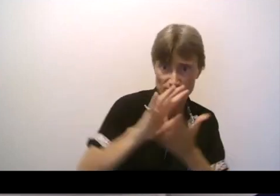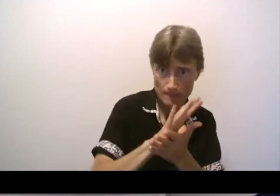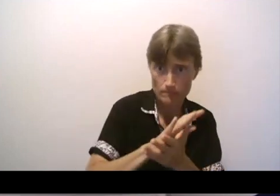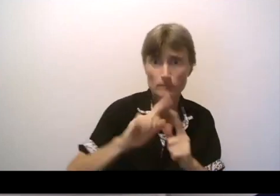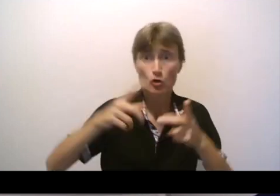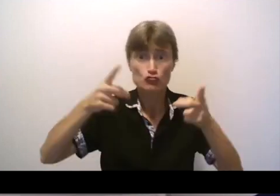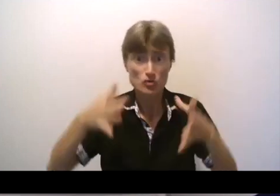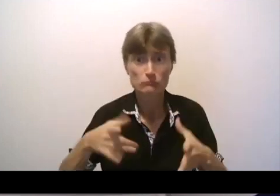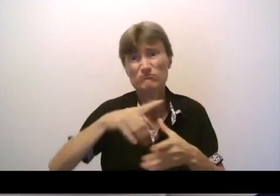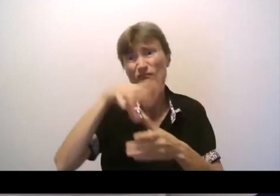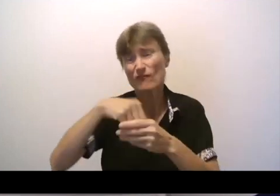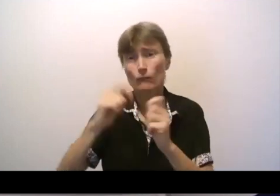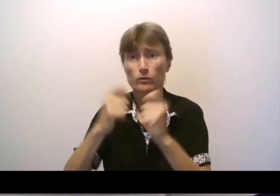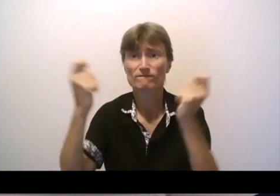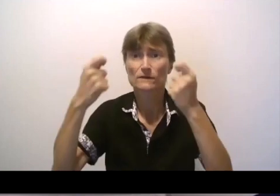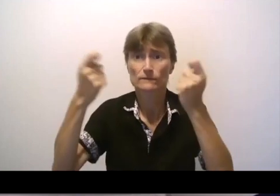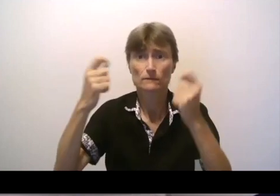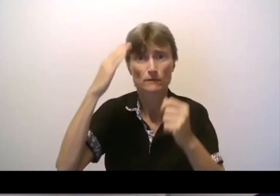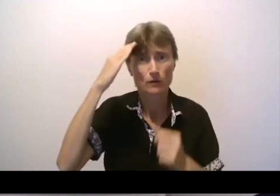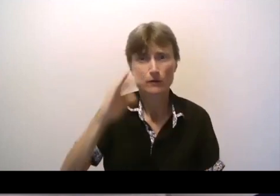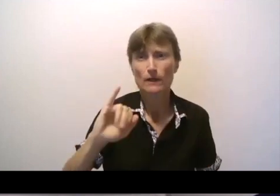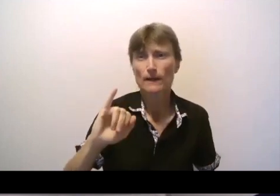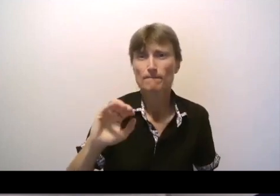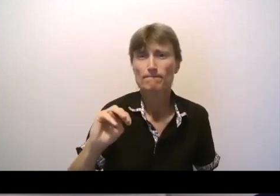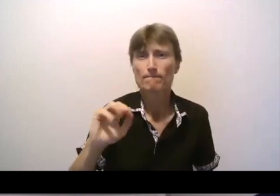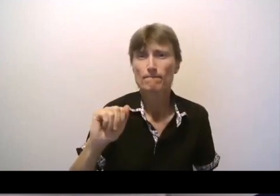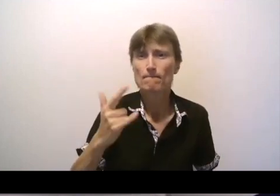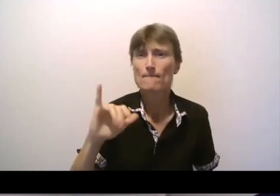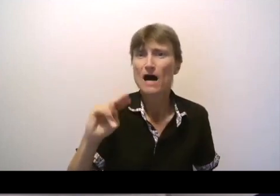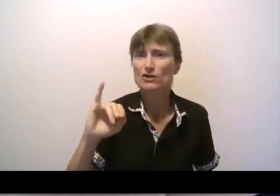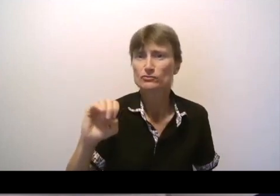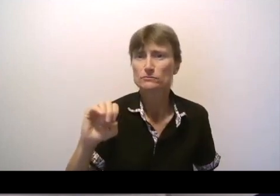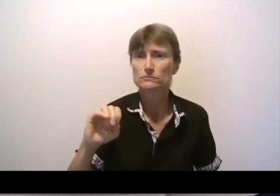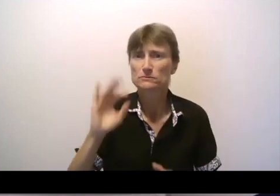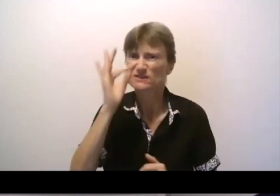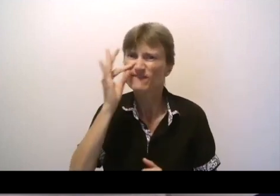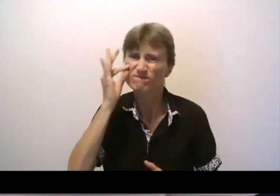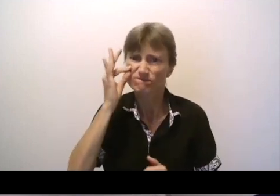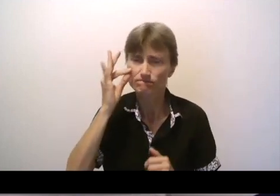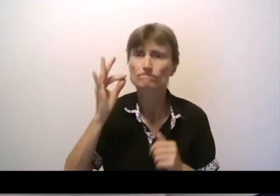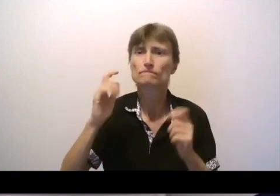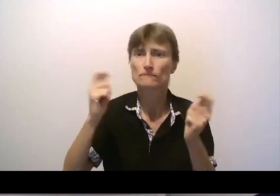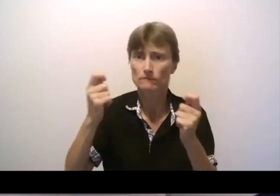such as the imagine native and the toronto international film festival clayton works in and with community